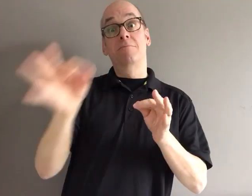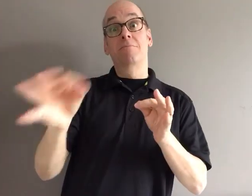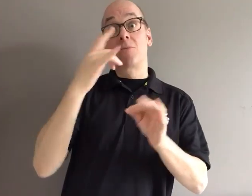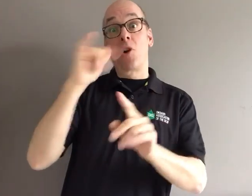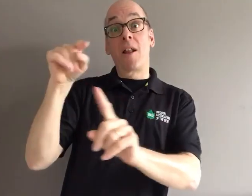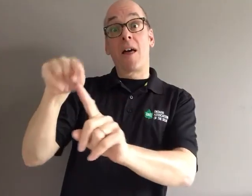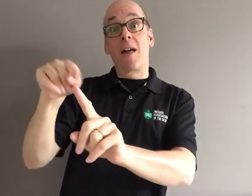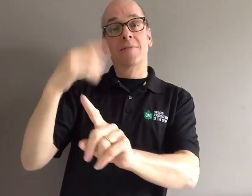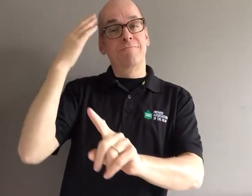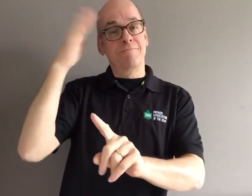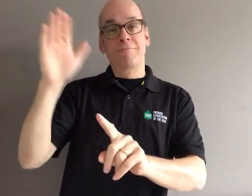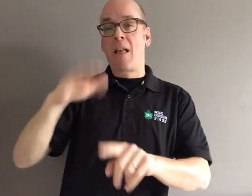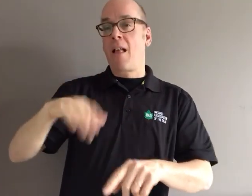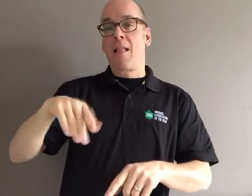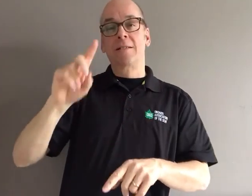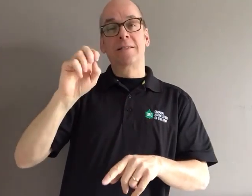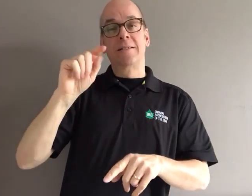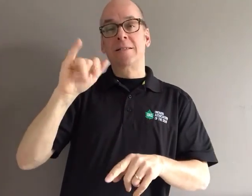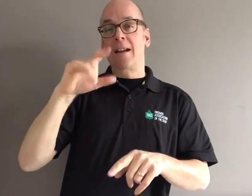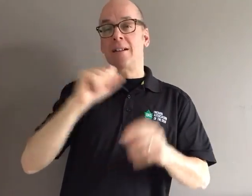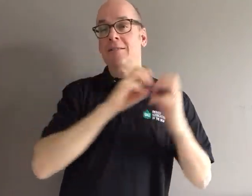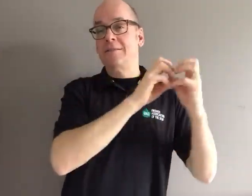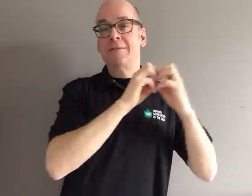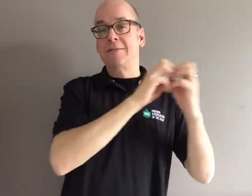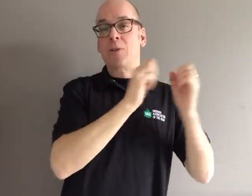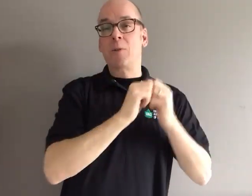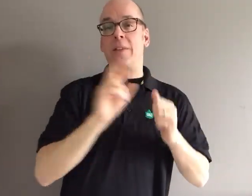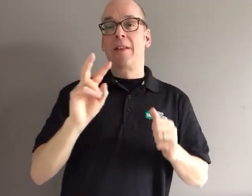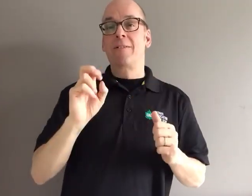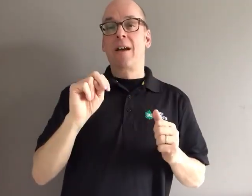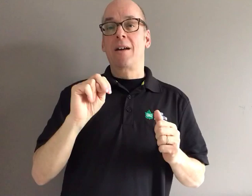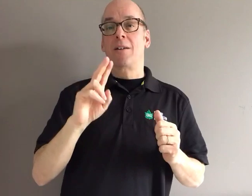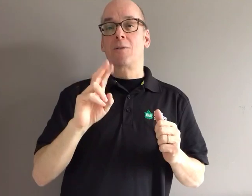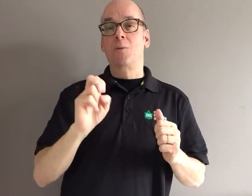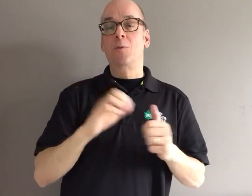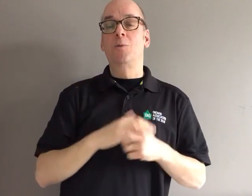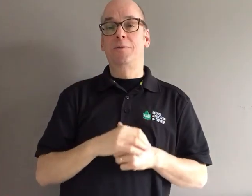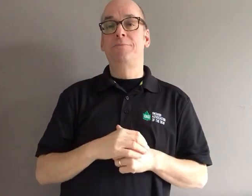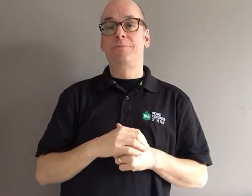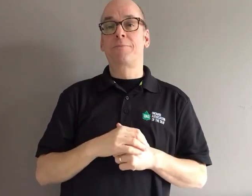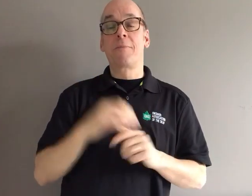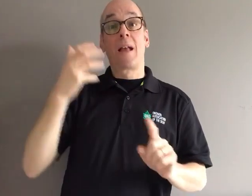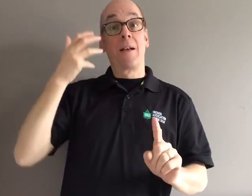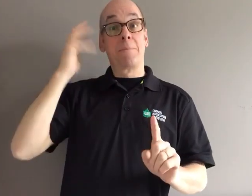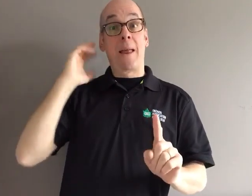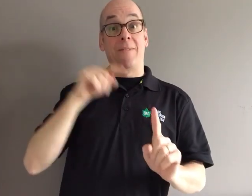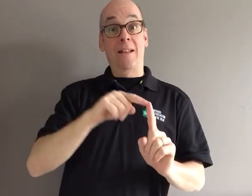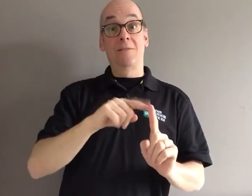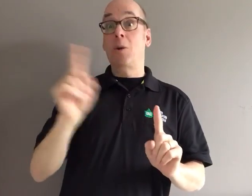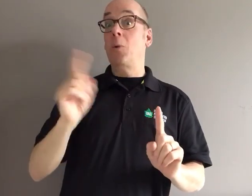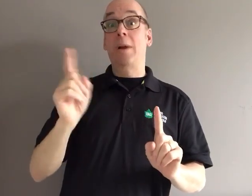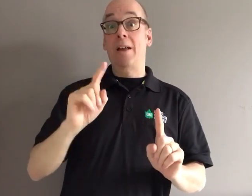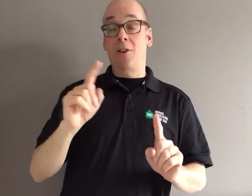As for postponing the event, we don't know the details yet as we are still communicating with the venue,